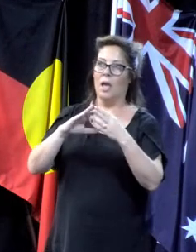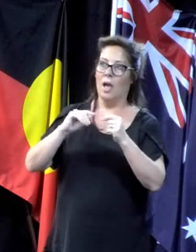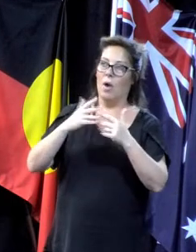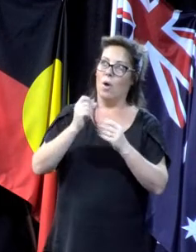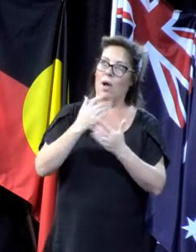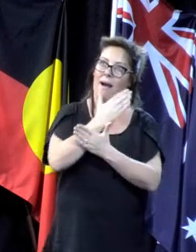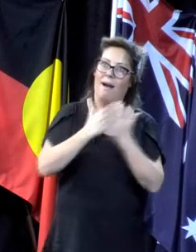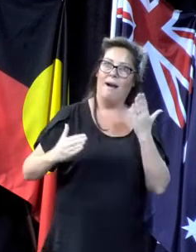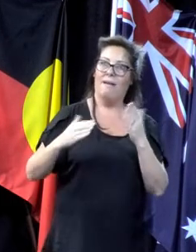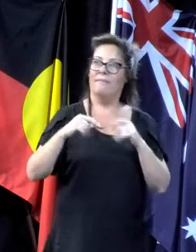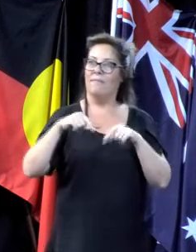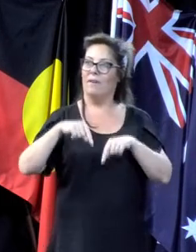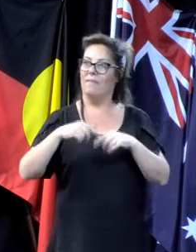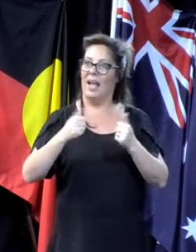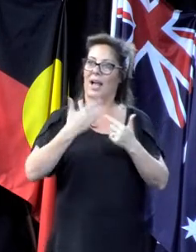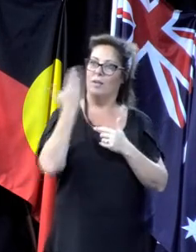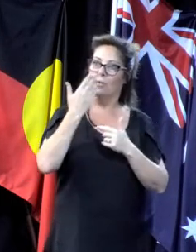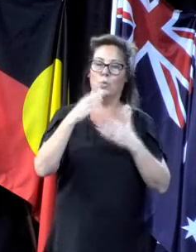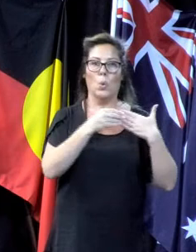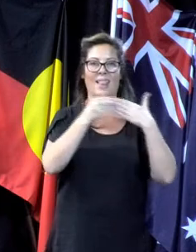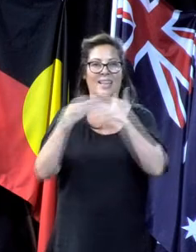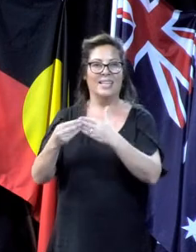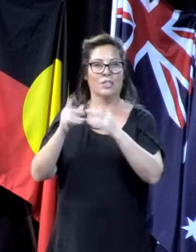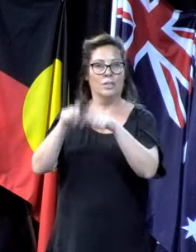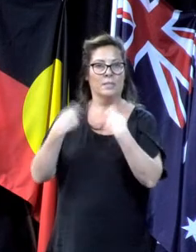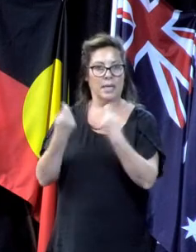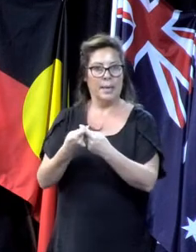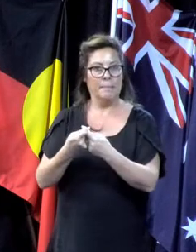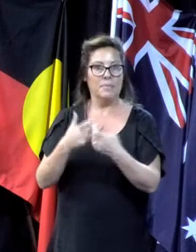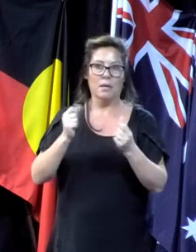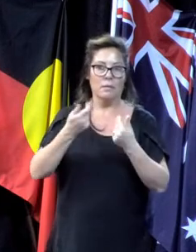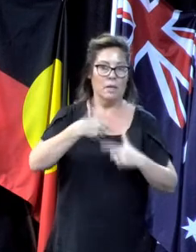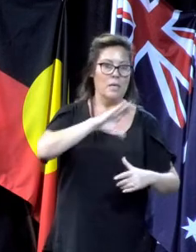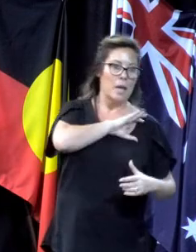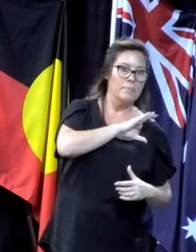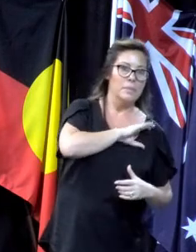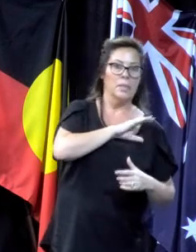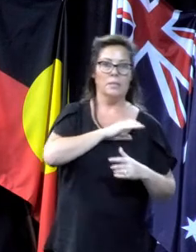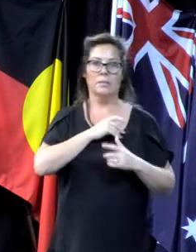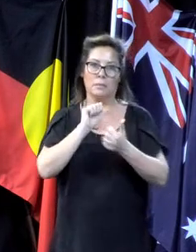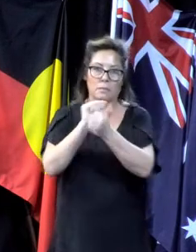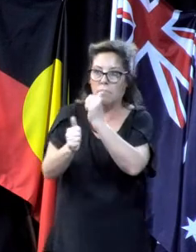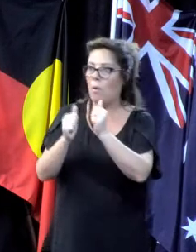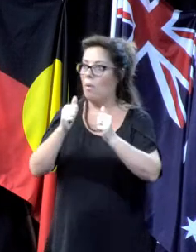and student council members are indigenous anyhow. So we’re always looking for opportunities.